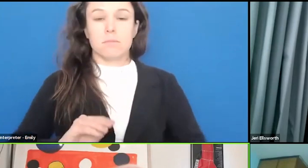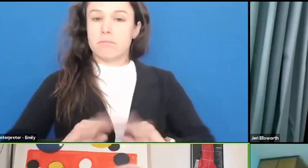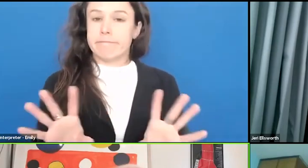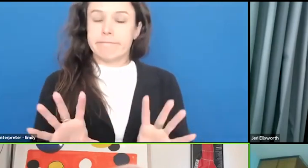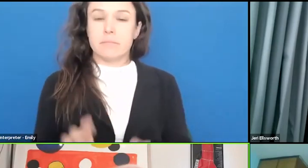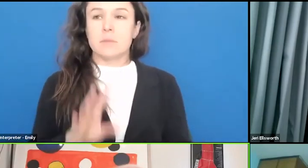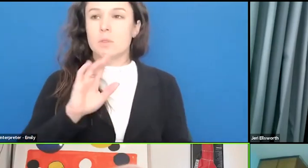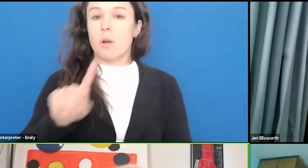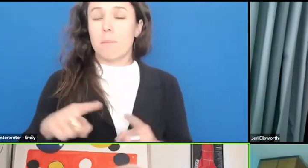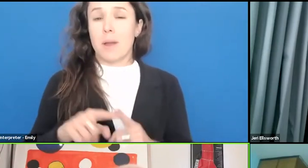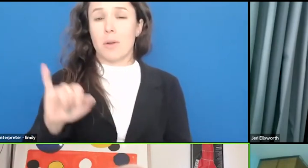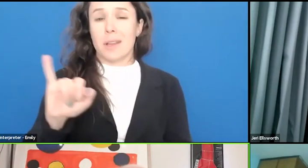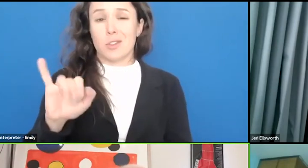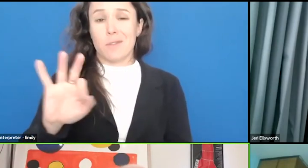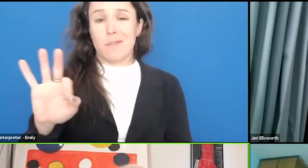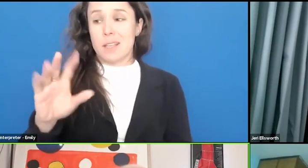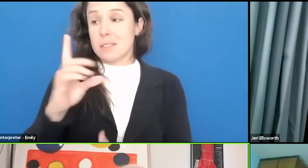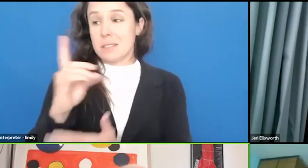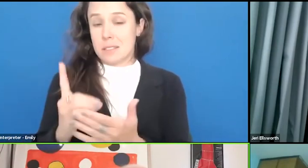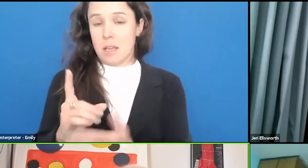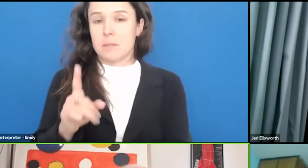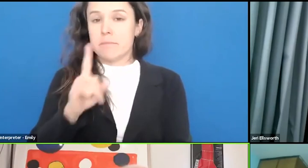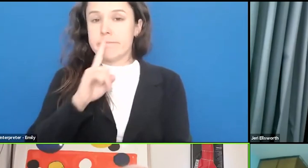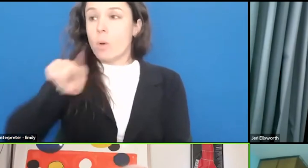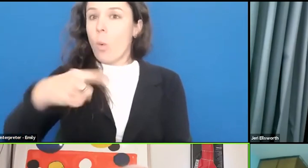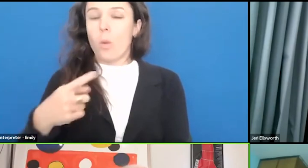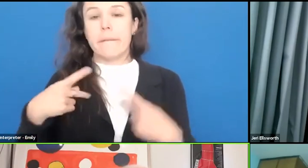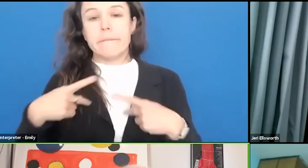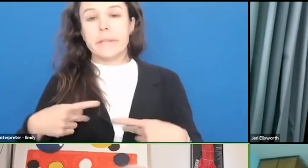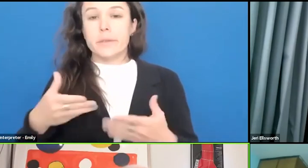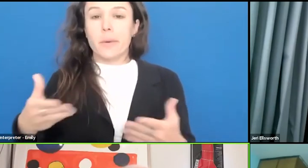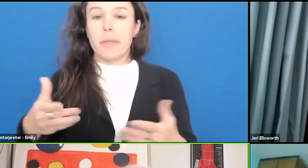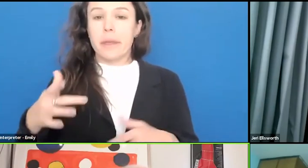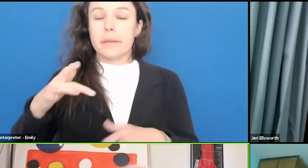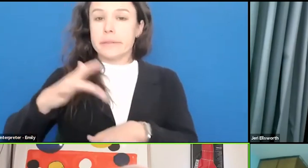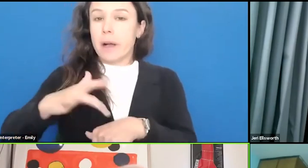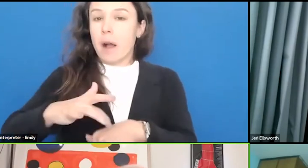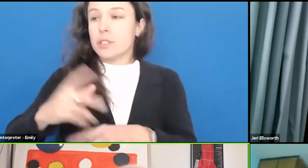interface design, it's not just the physical thing you touch or the thing you see, but it's